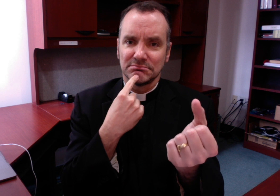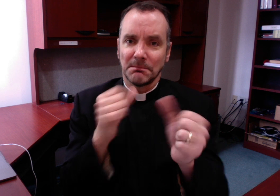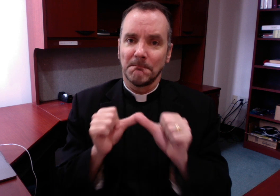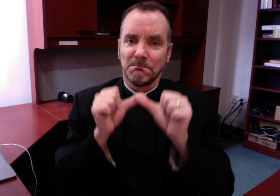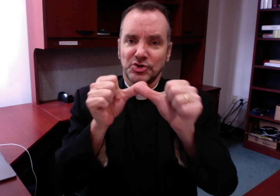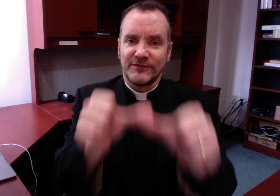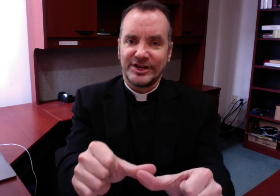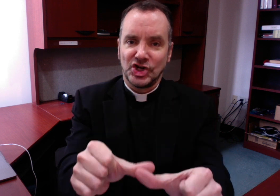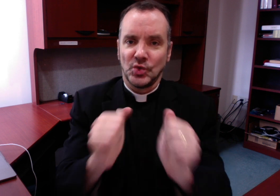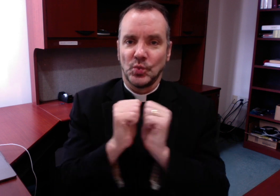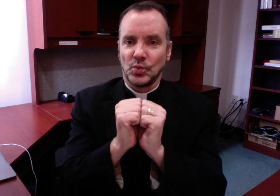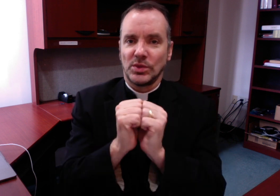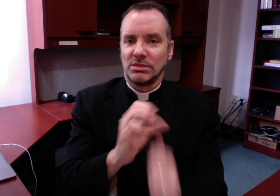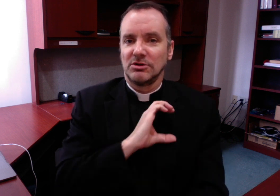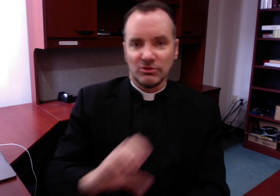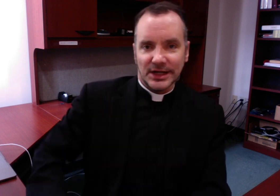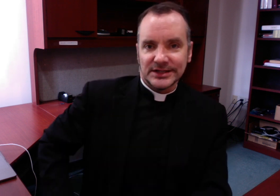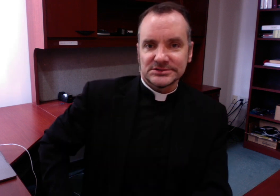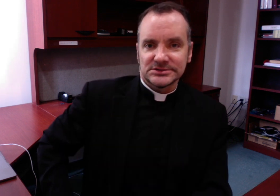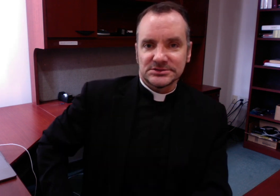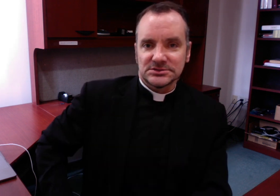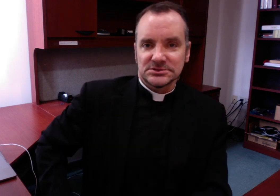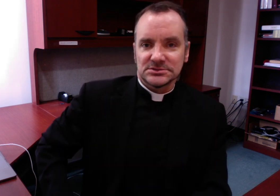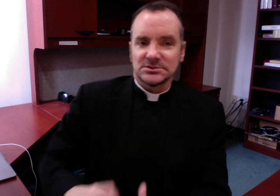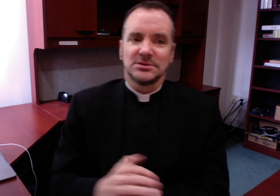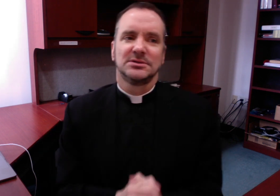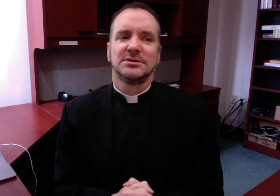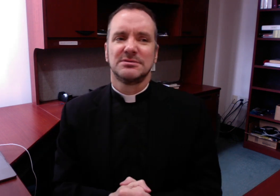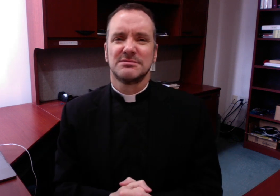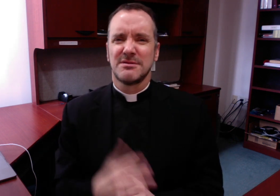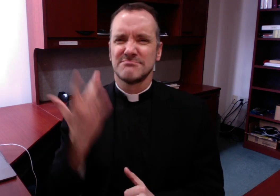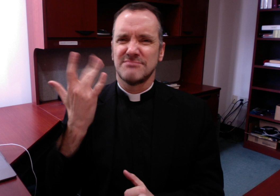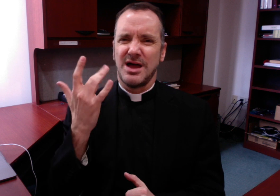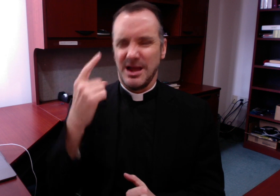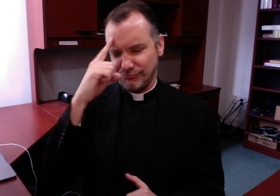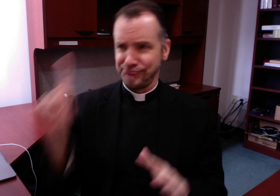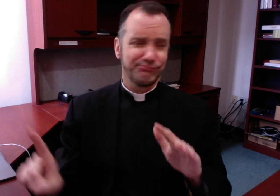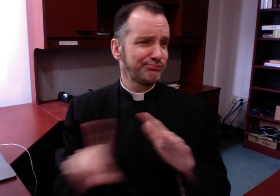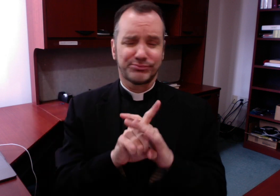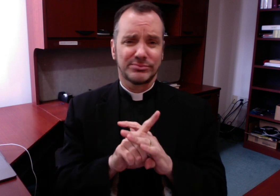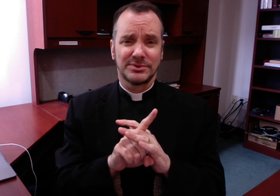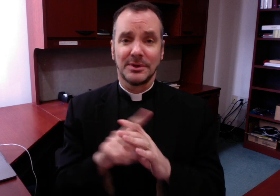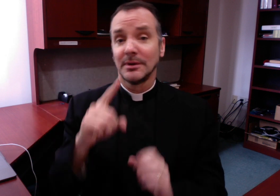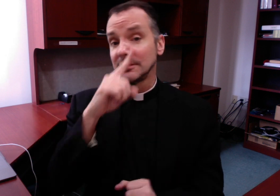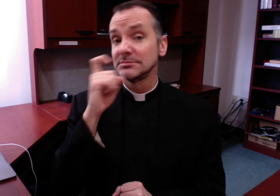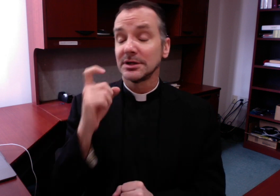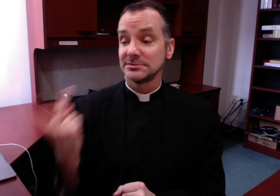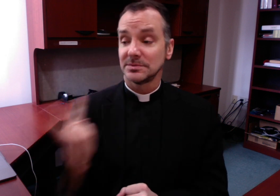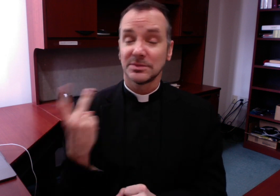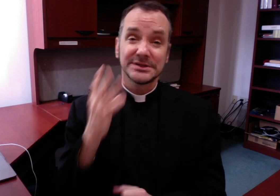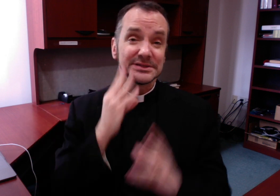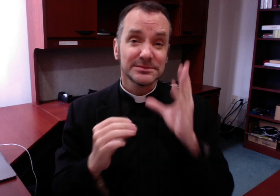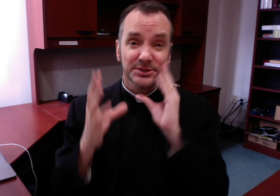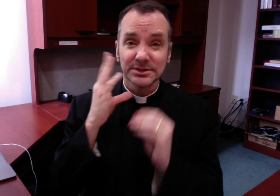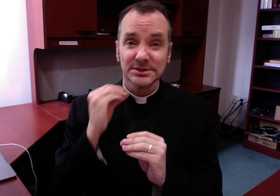that had the message on it, "Persevere with Christ". So why did this idea come up